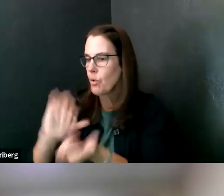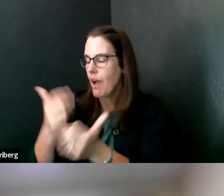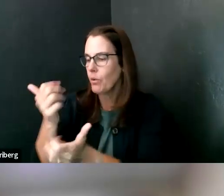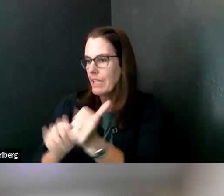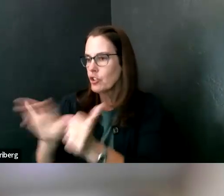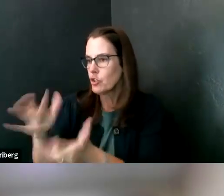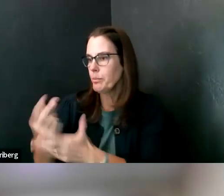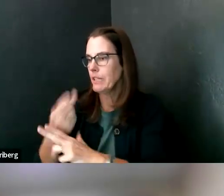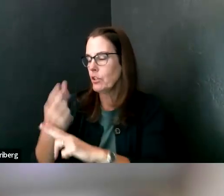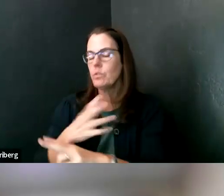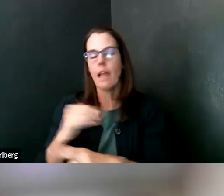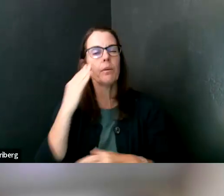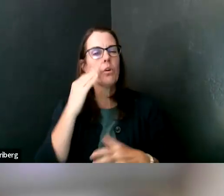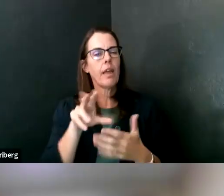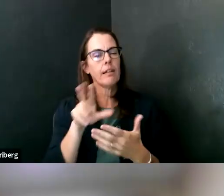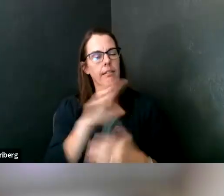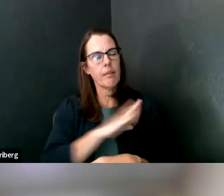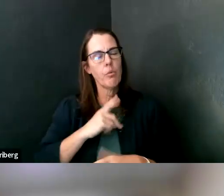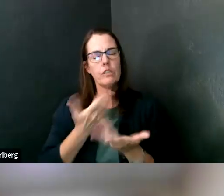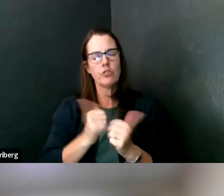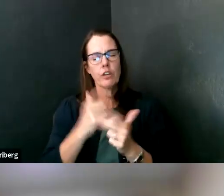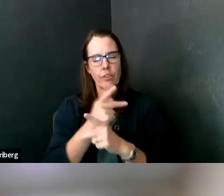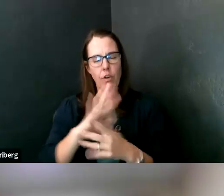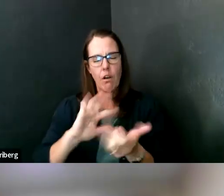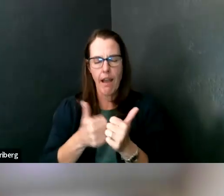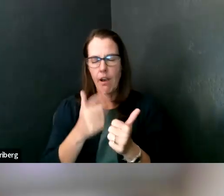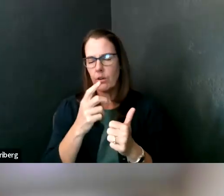working through what that means when a drug also has other approved uses. The challenges aren't